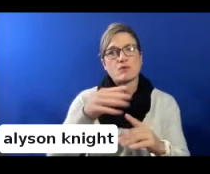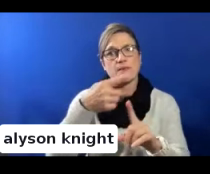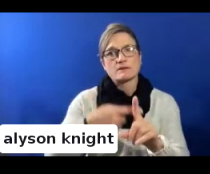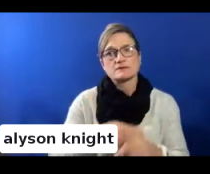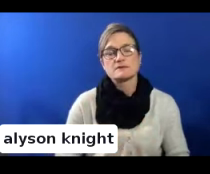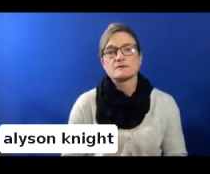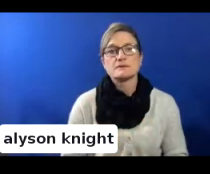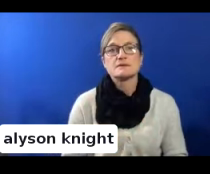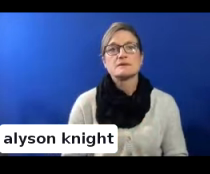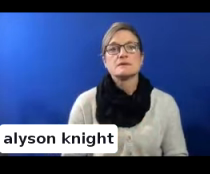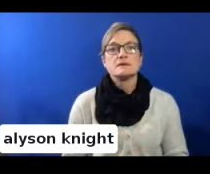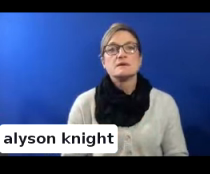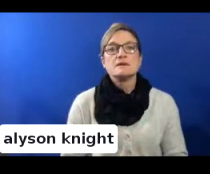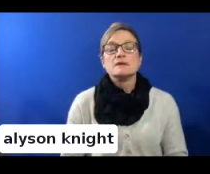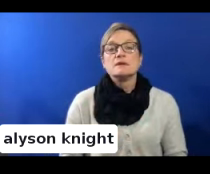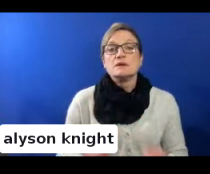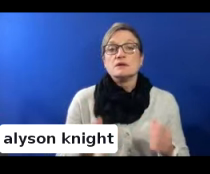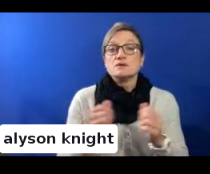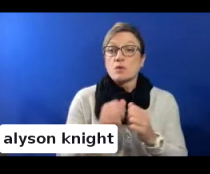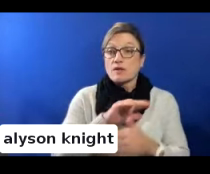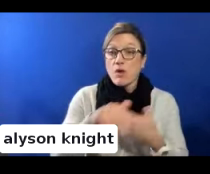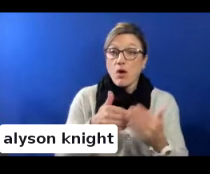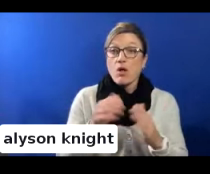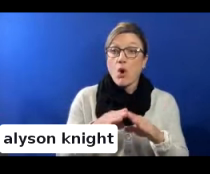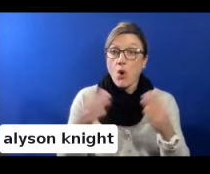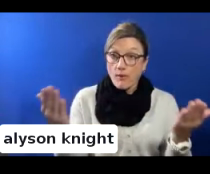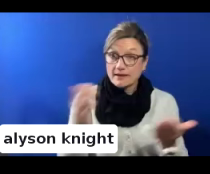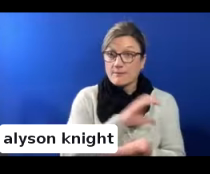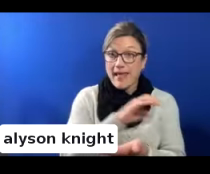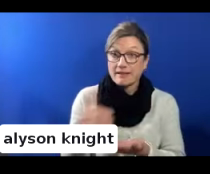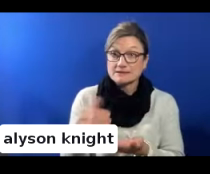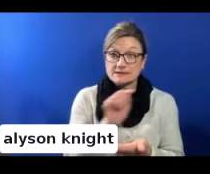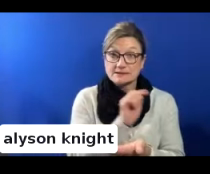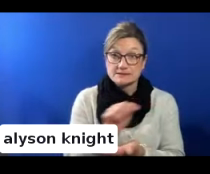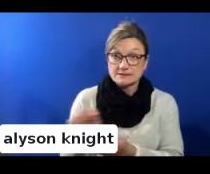With all open balances, you will need to send me an email.